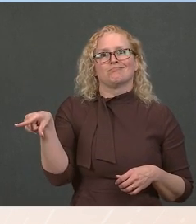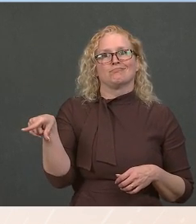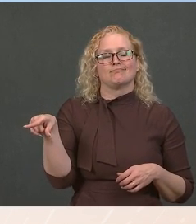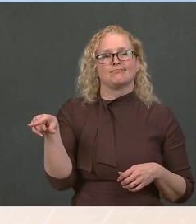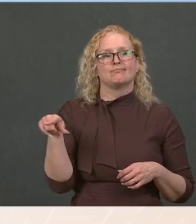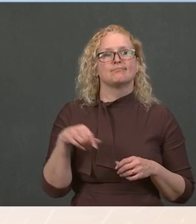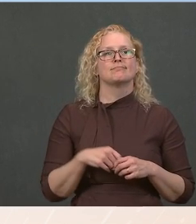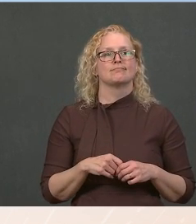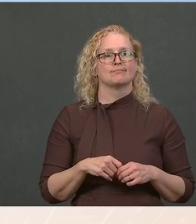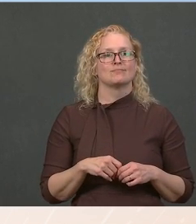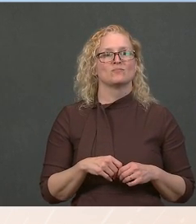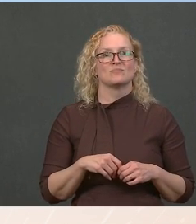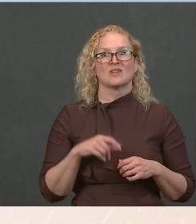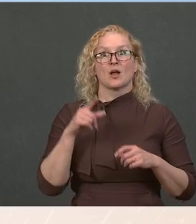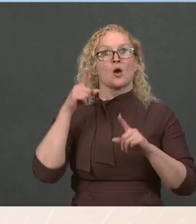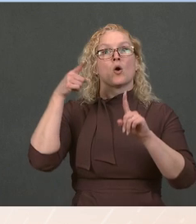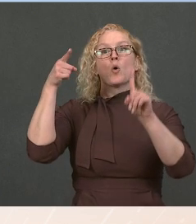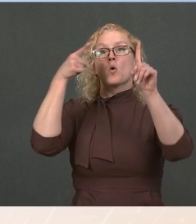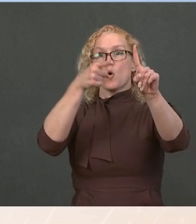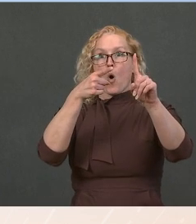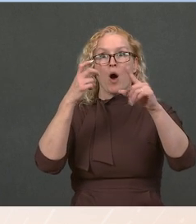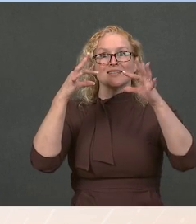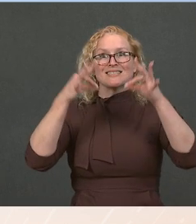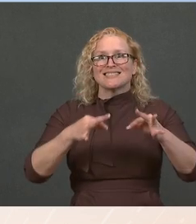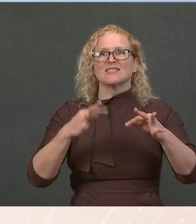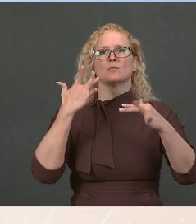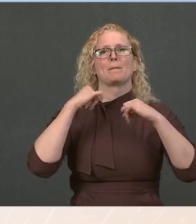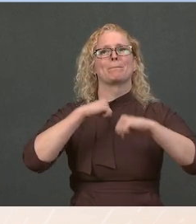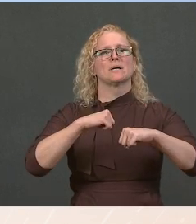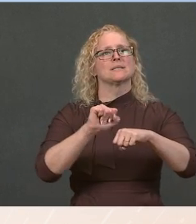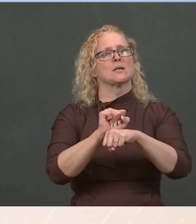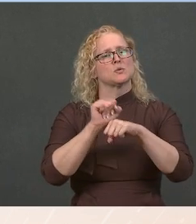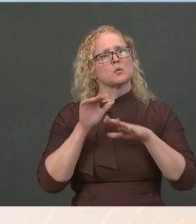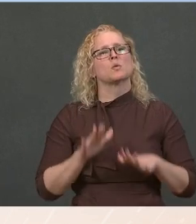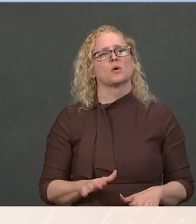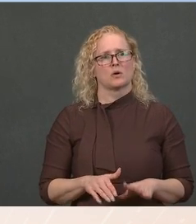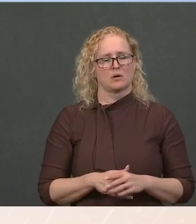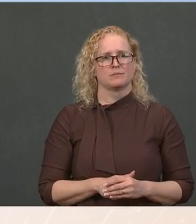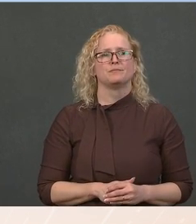OSHA has broad authority to issue and enforce health and safety standards